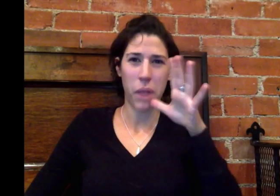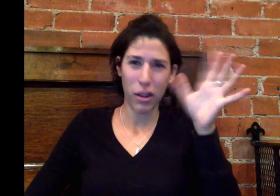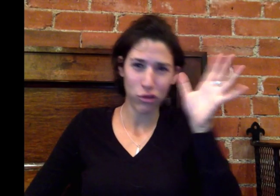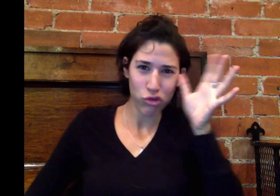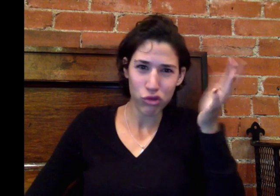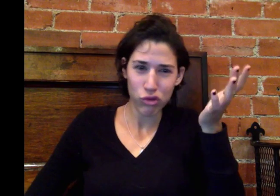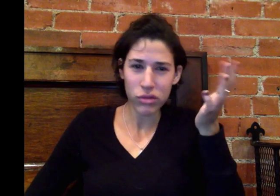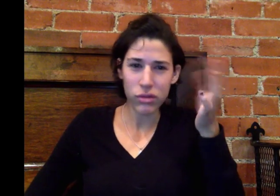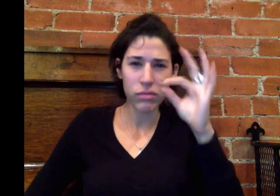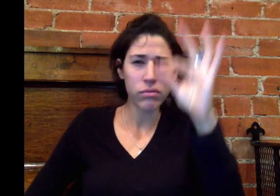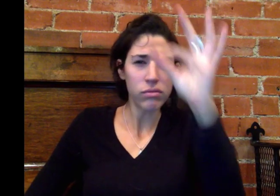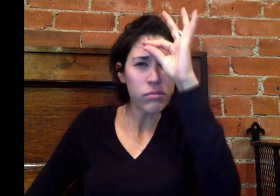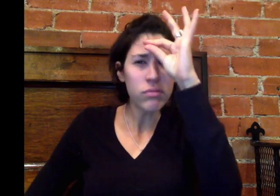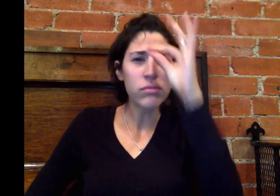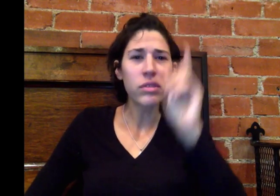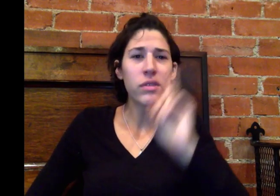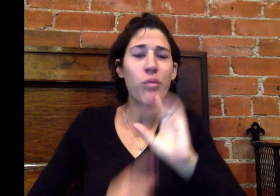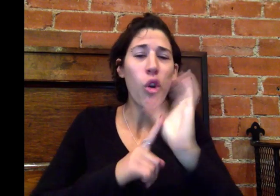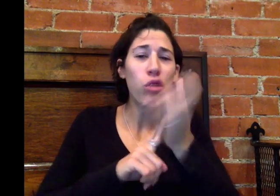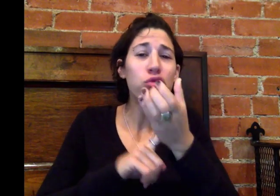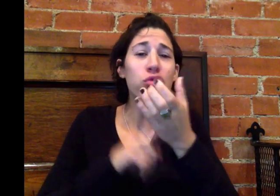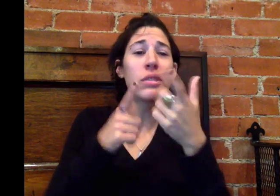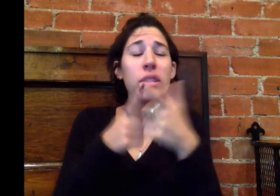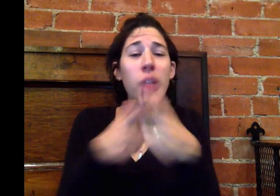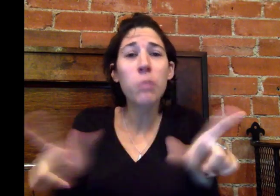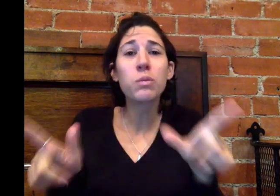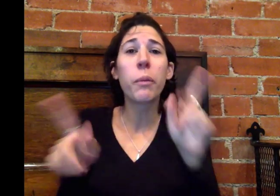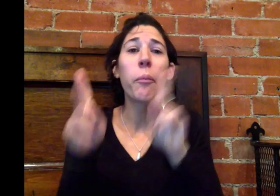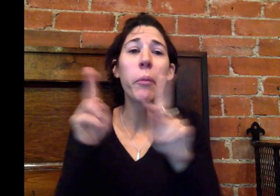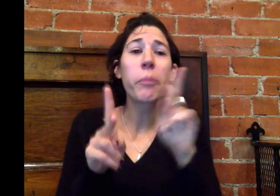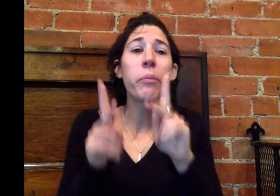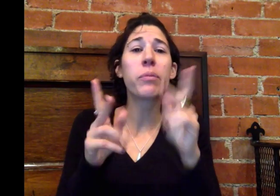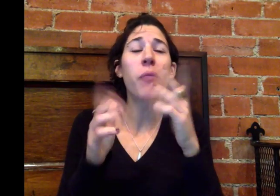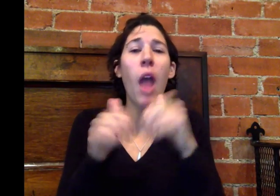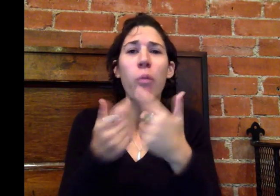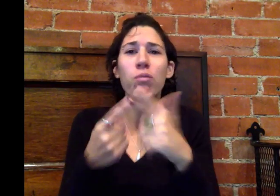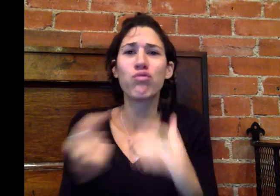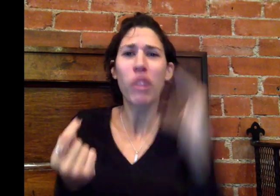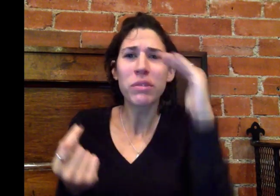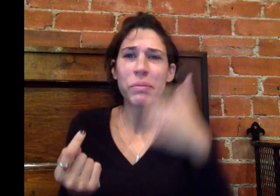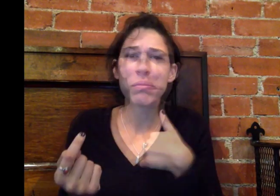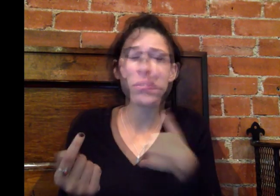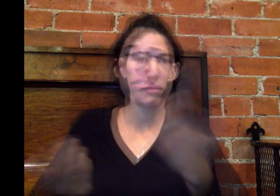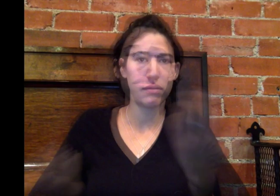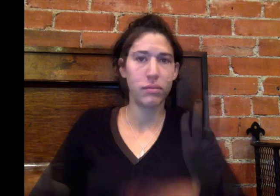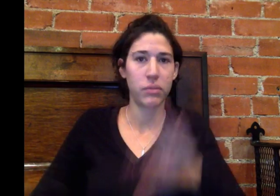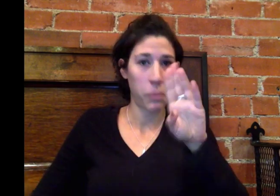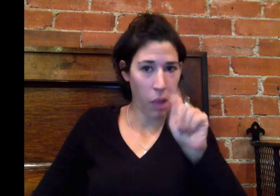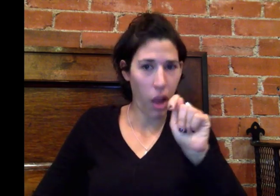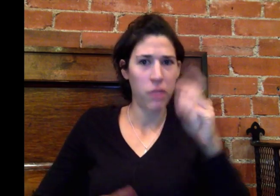My parents knew nothing about deafness. They had no knowledge of sign language, Deaf culture, Deaf people, or how to raise me.